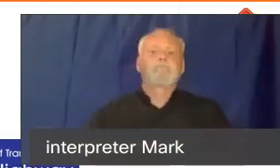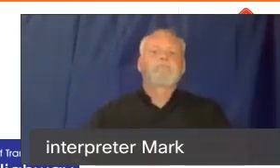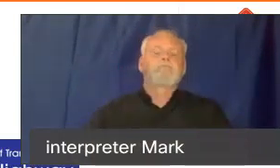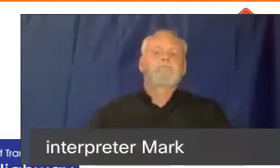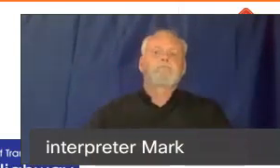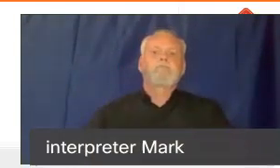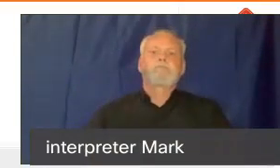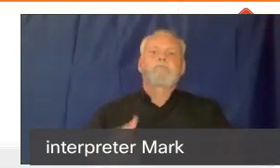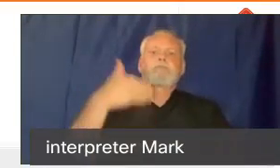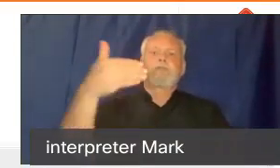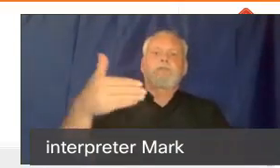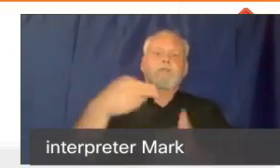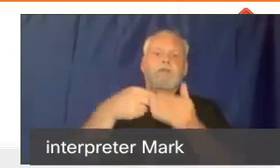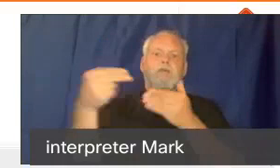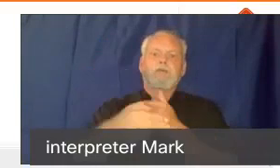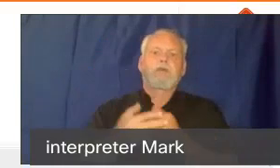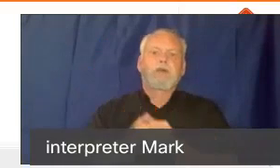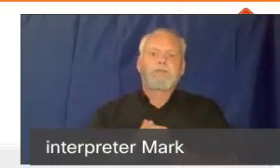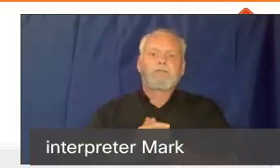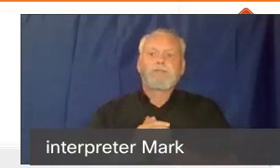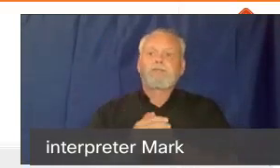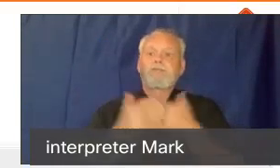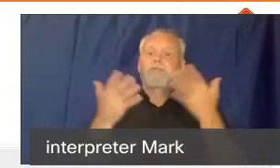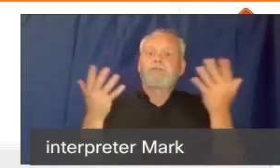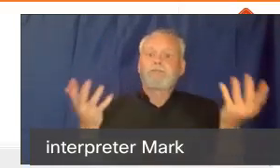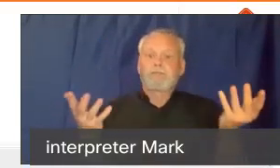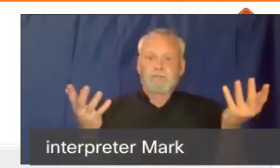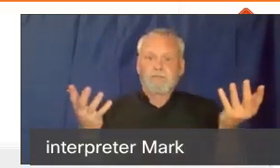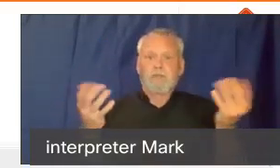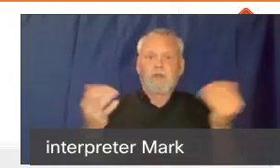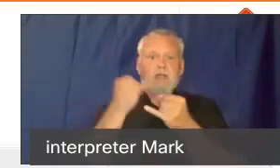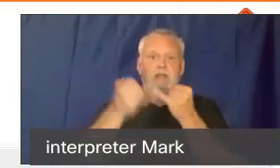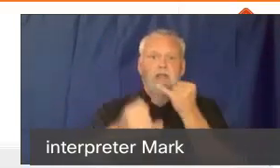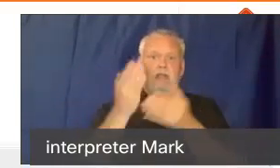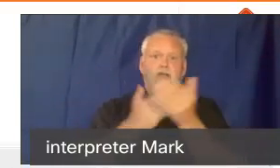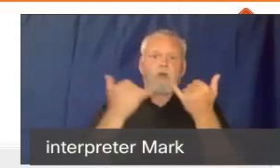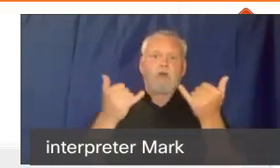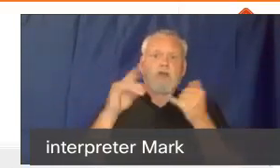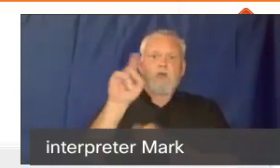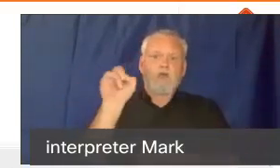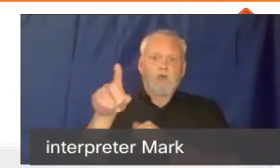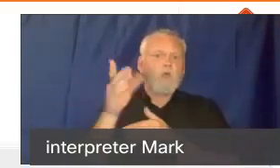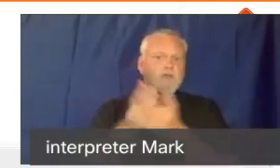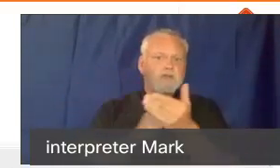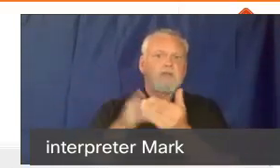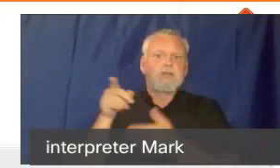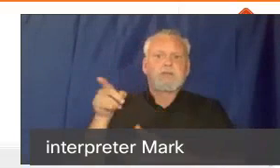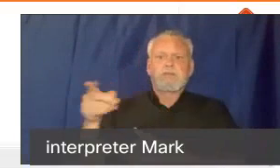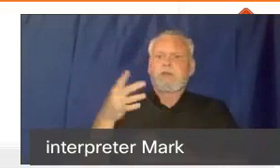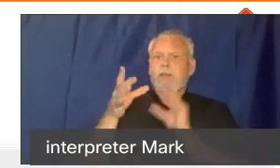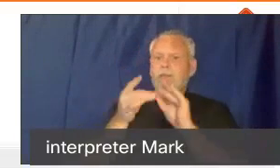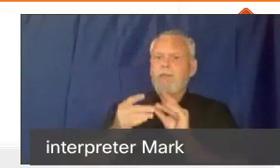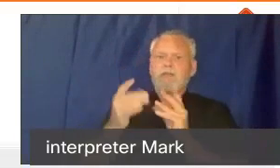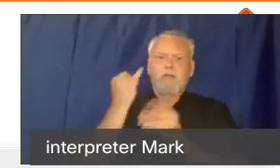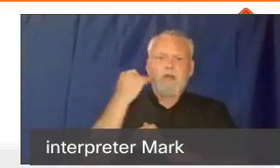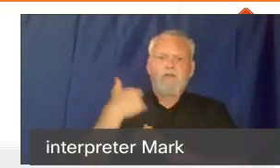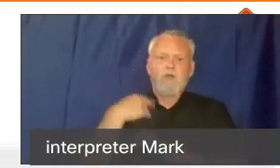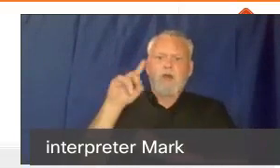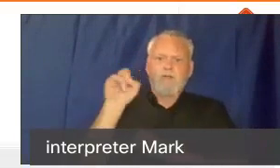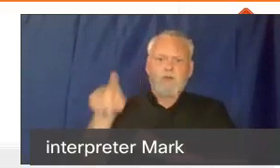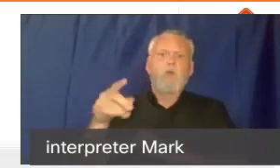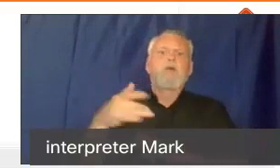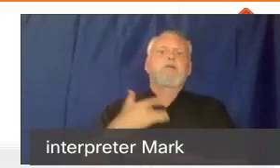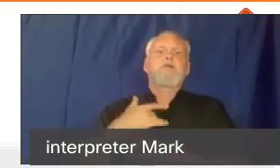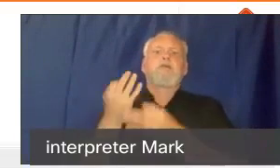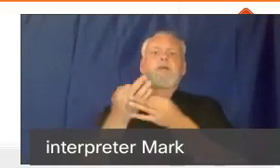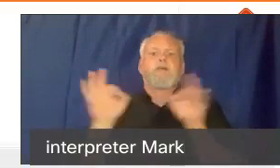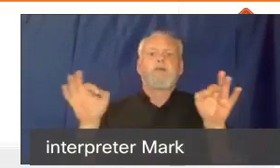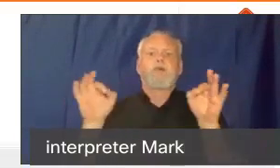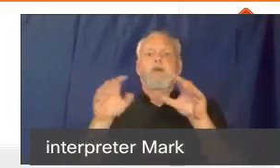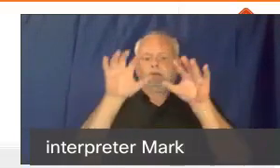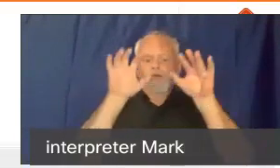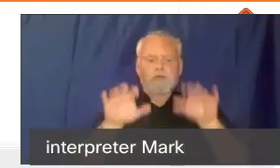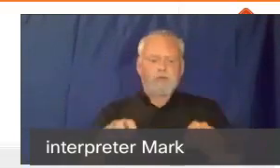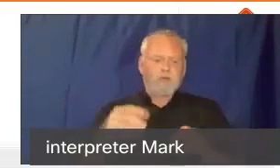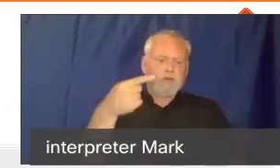Next slide please and the last part, which is the question section like, what you mentioned earlier, if you have any questions feel free to just type in a section, or.